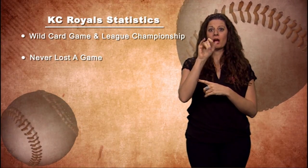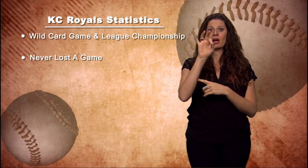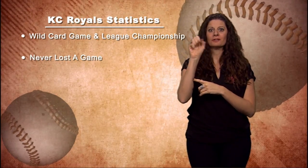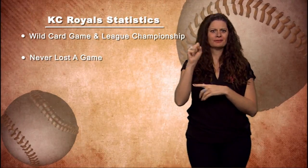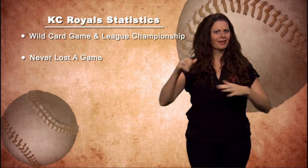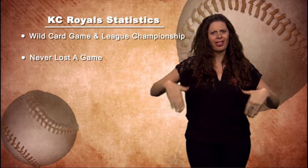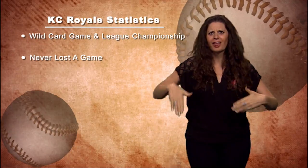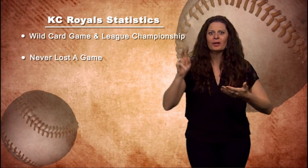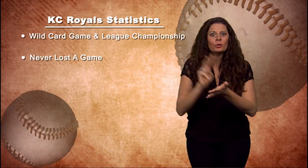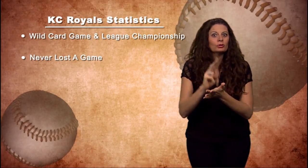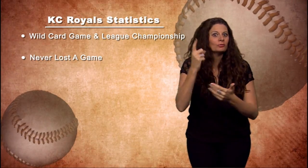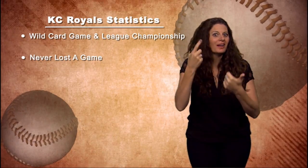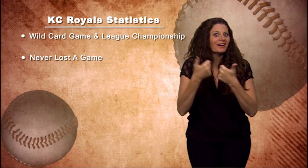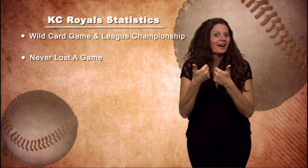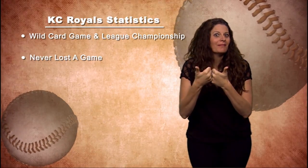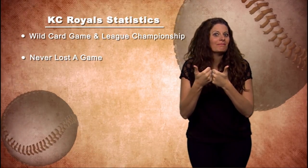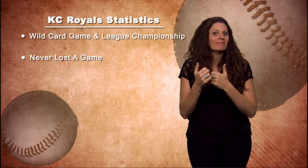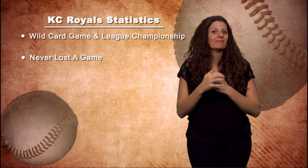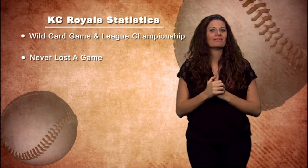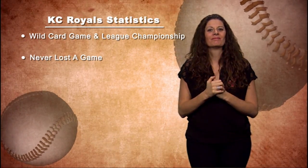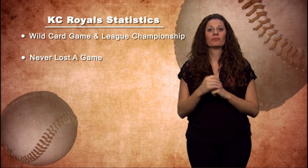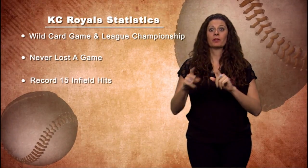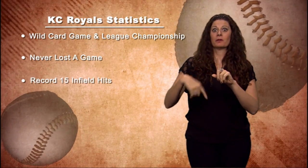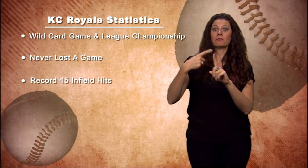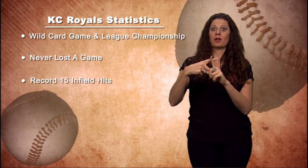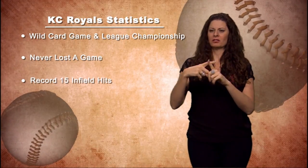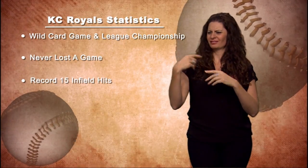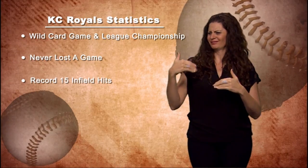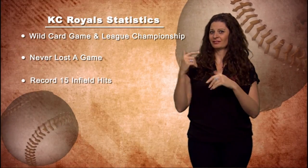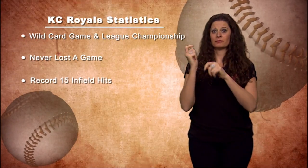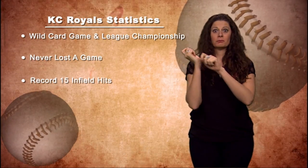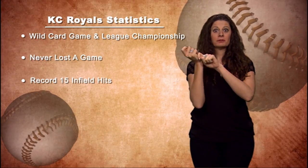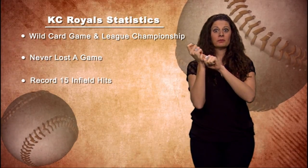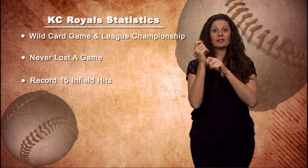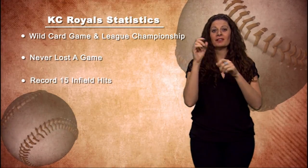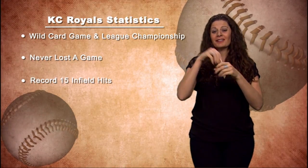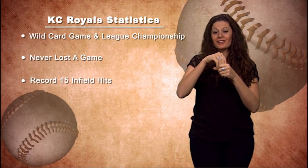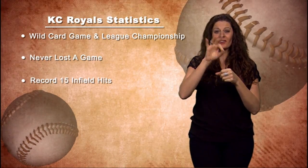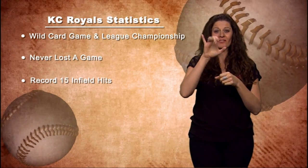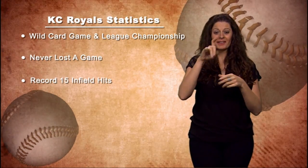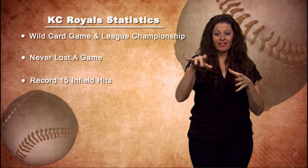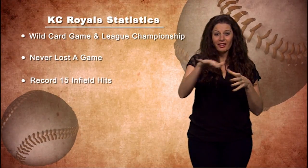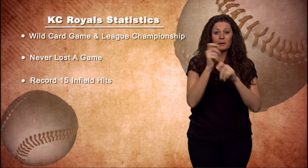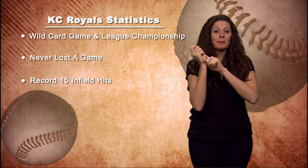they’ve entered postseason and they have yet to lose a game. The Royals also have 15